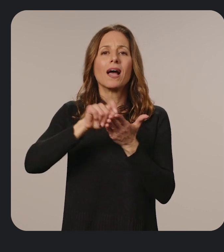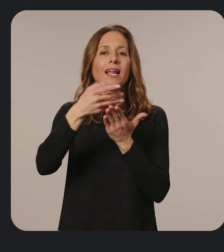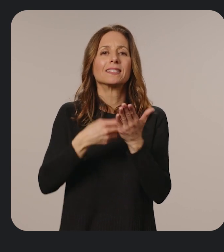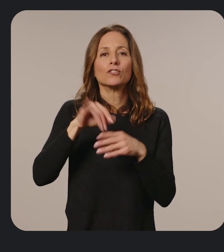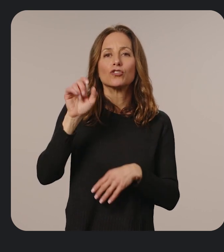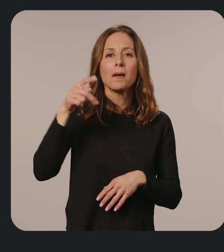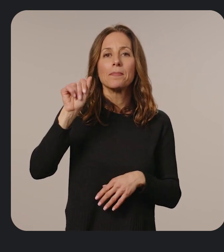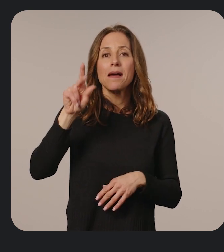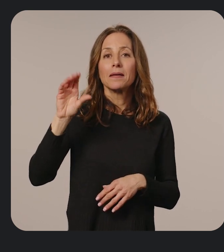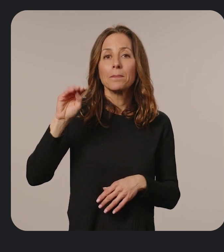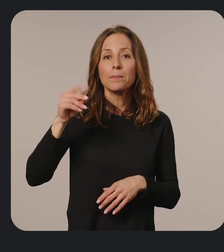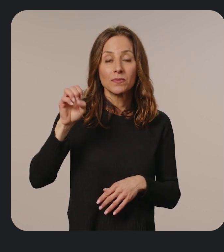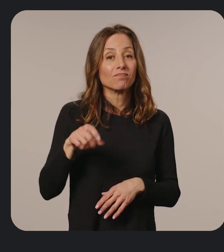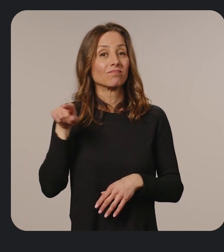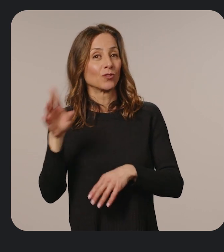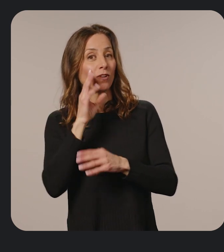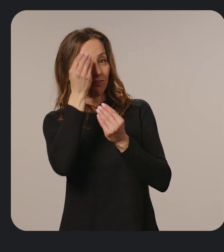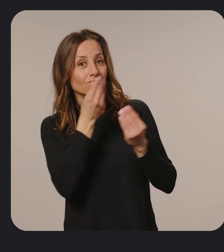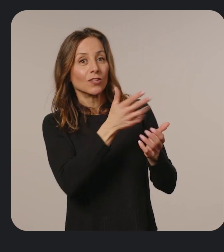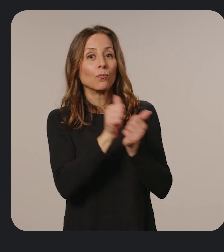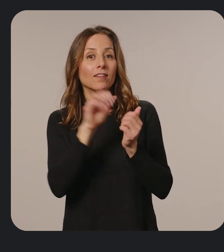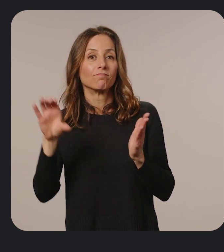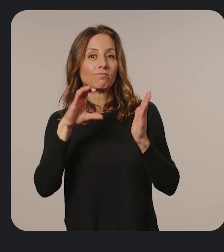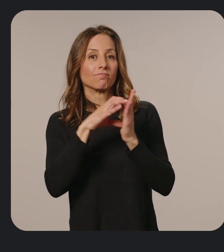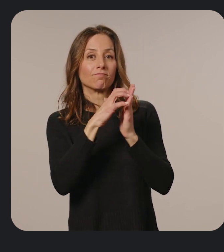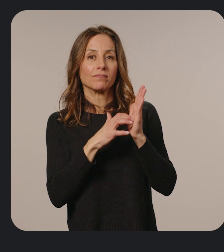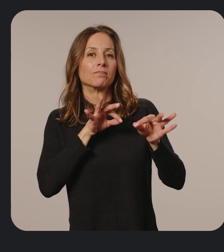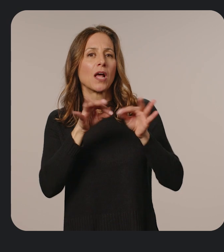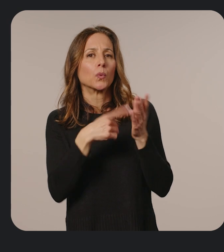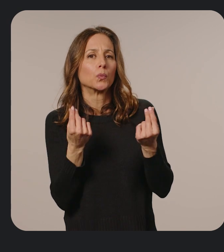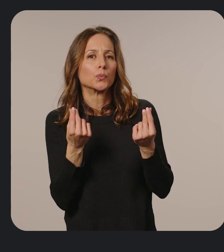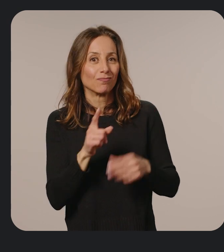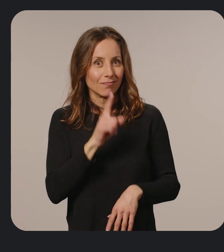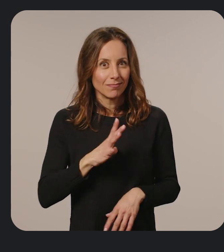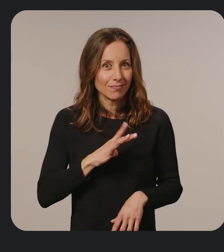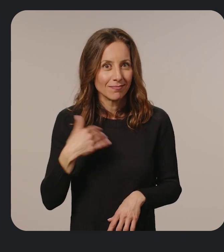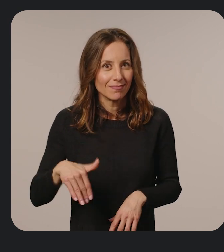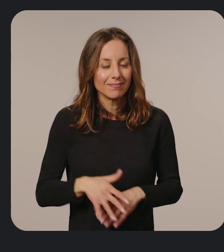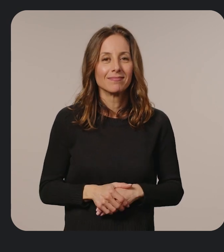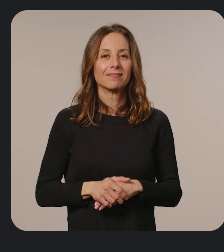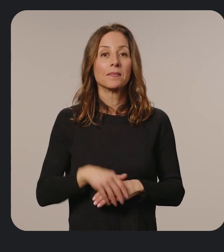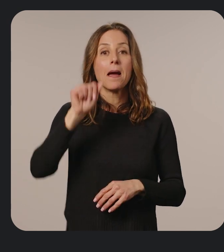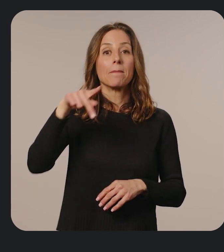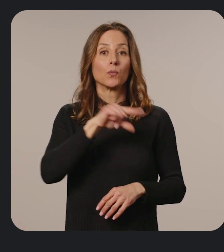how to write a list in Jetpack Compose, and Studio Bot responds with a code snippet and an explanation of what it does. Pretty neat, right?